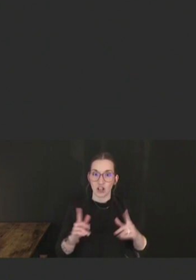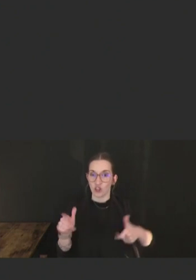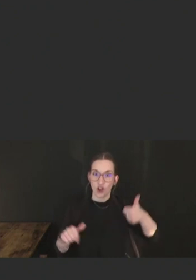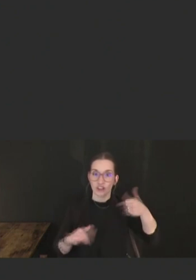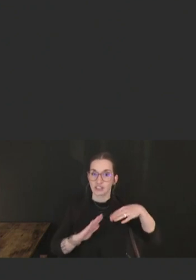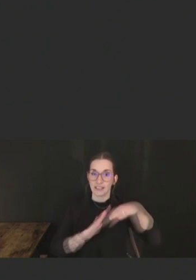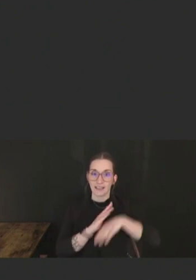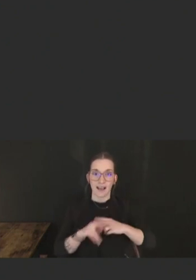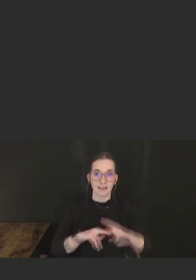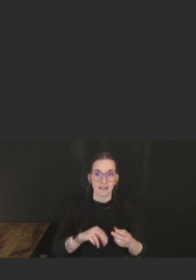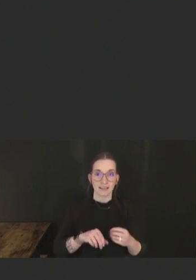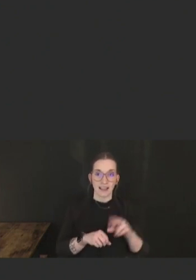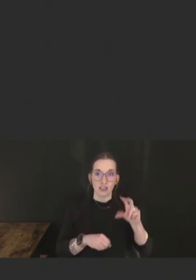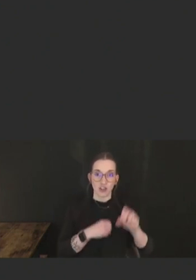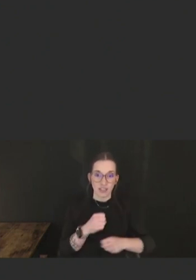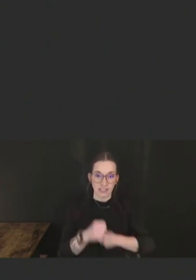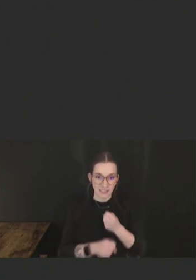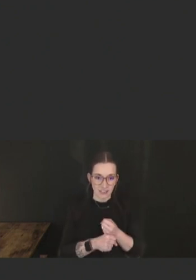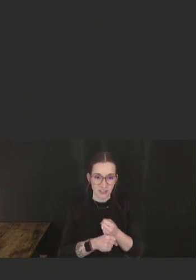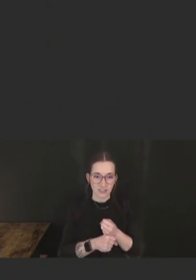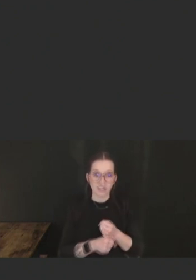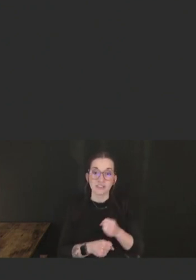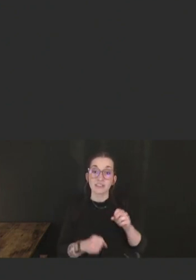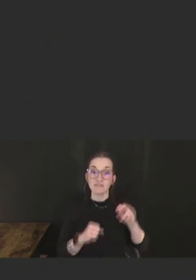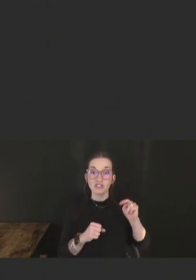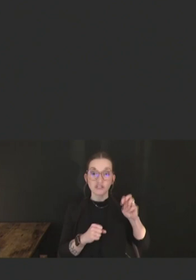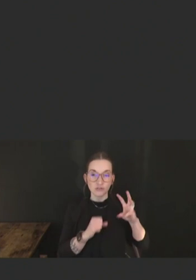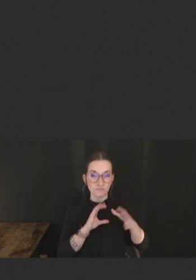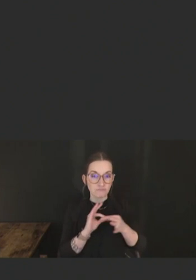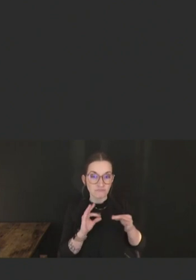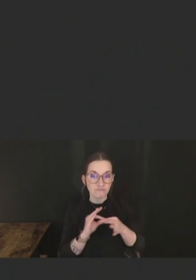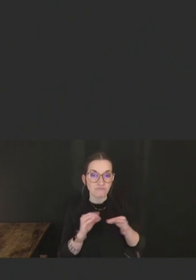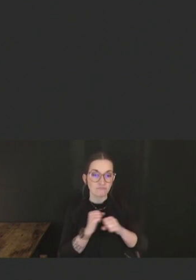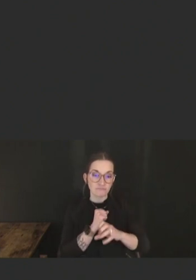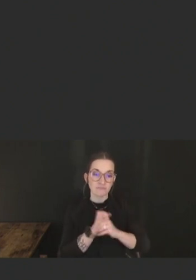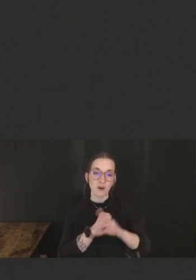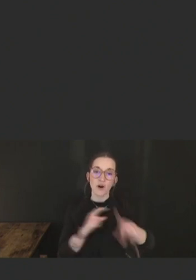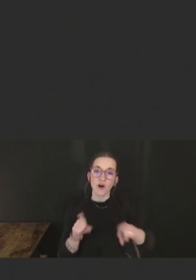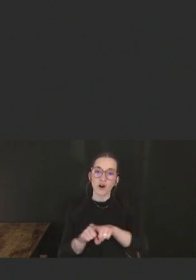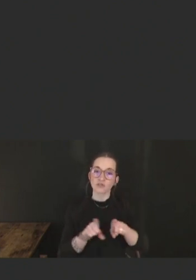National news outlets have also reported low vaccine rates for flu and COVID boosters in the U.S.